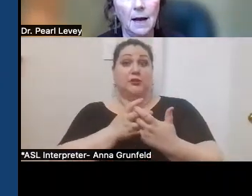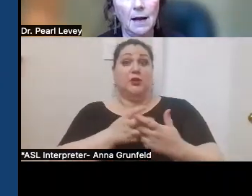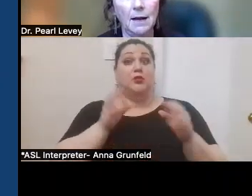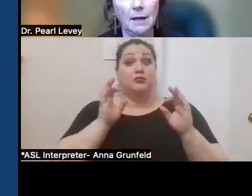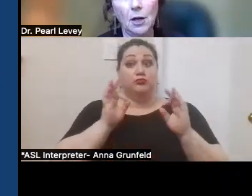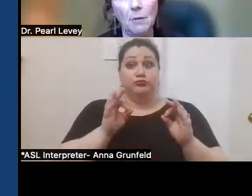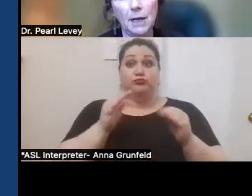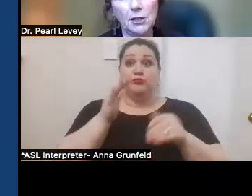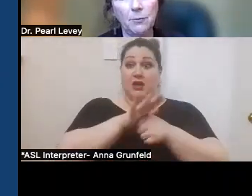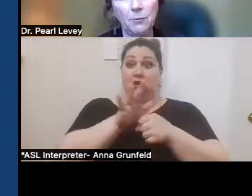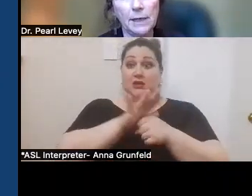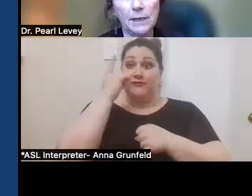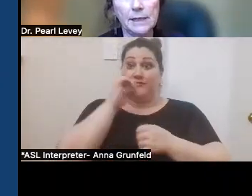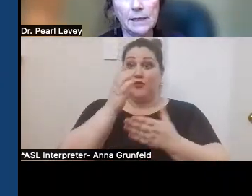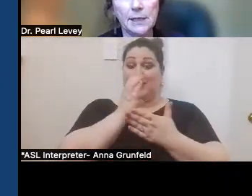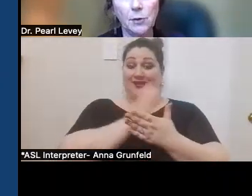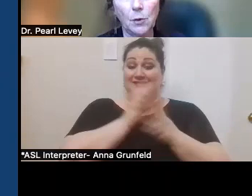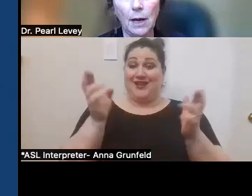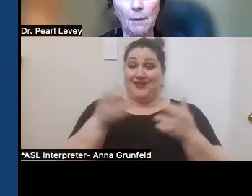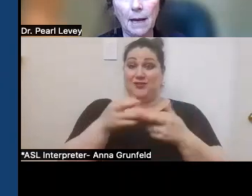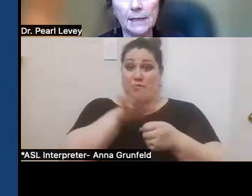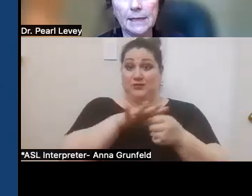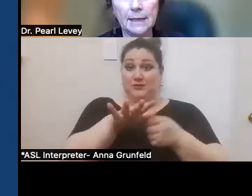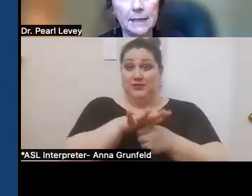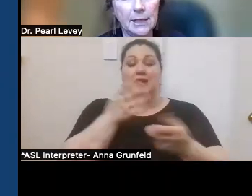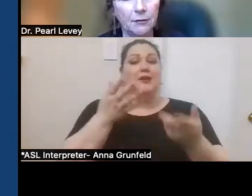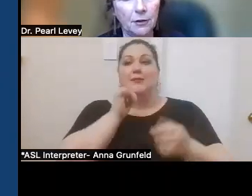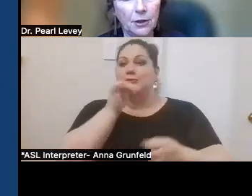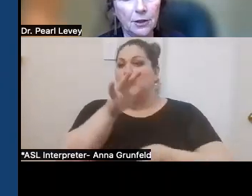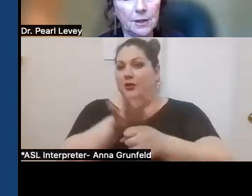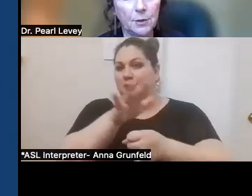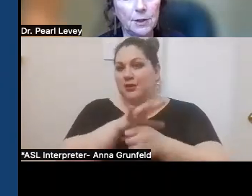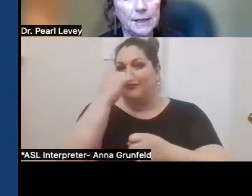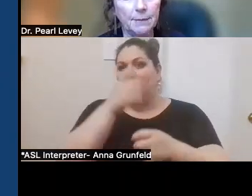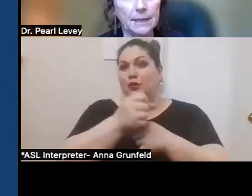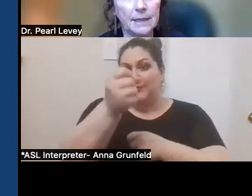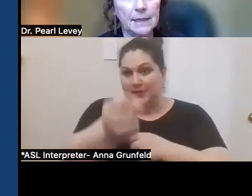Accommodations in practical settings require balancing the needs of learners with disabilities